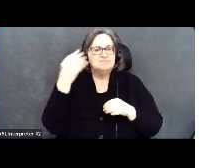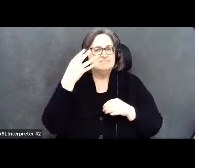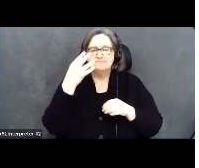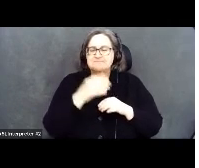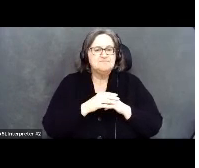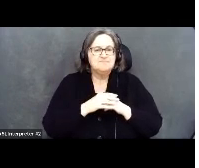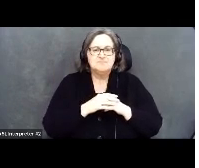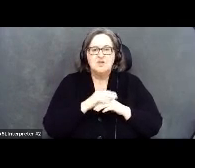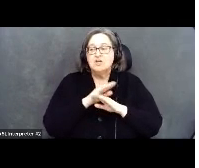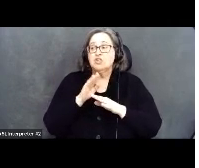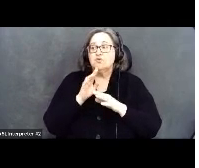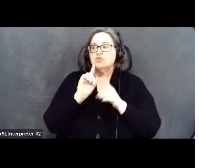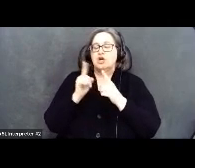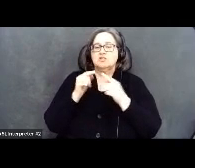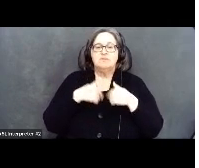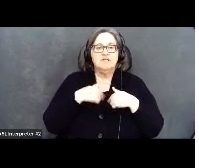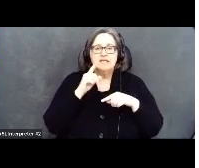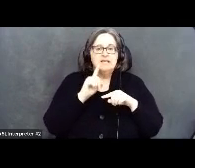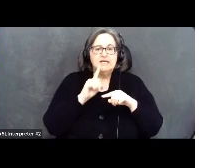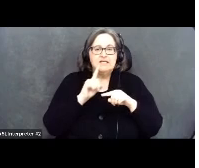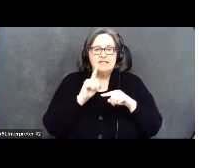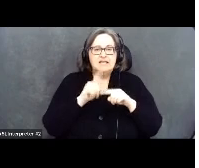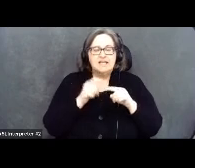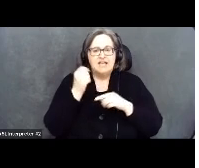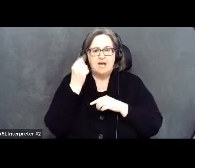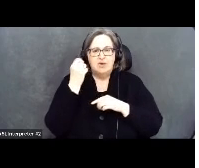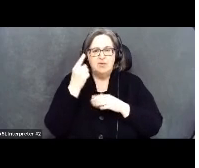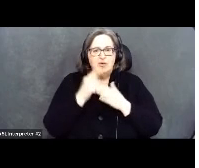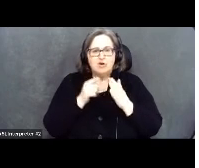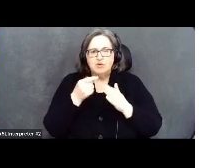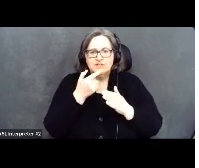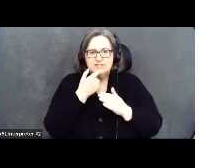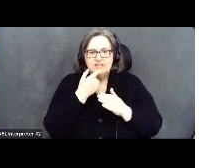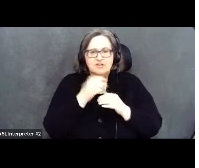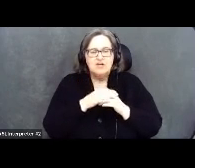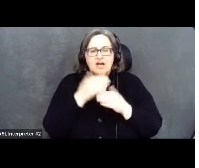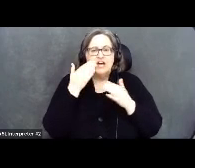don't talk to me because he can't comprehend what you are saying. It is, don't talk to me.